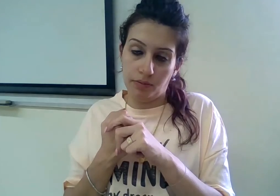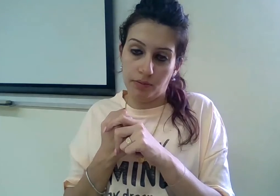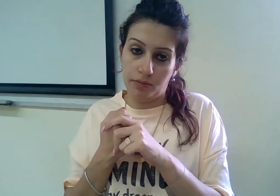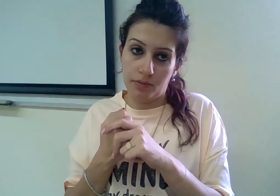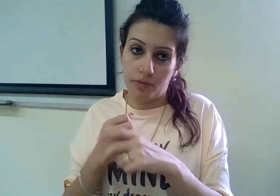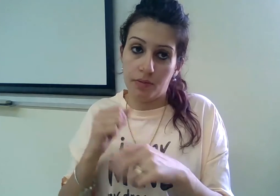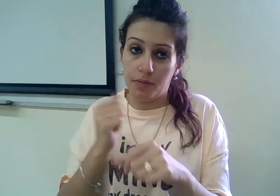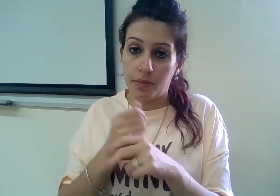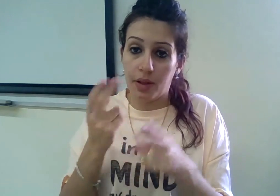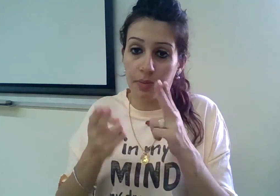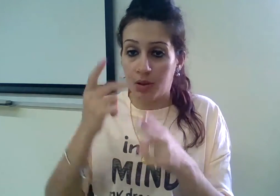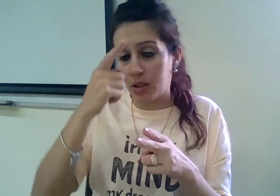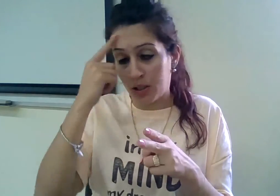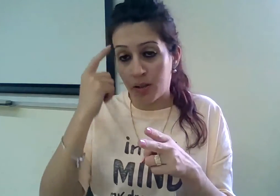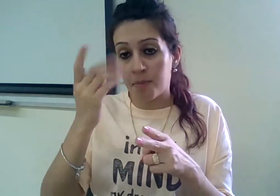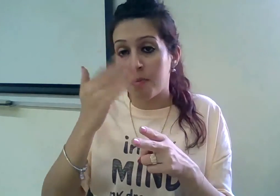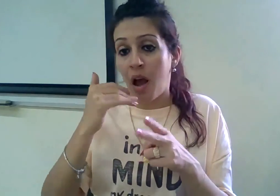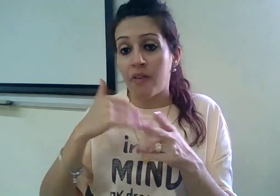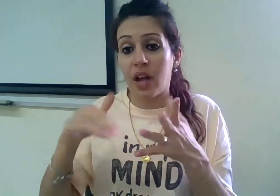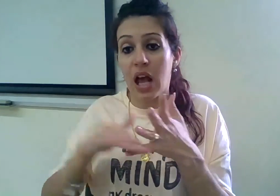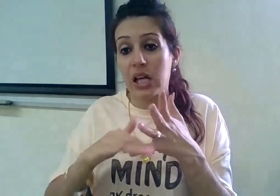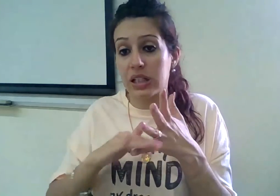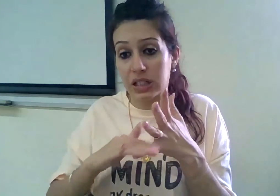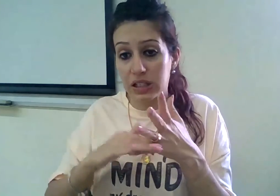your professional knowledge and professional practices if you have